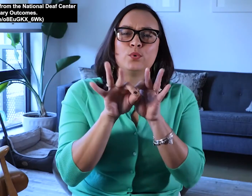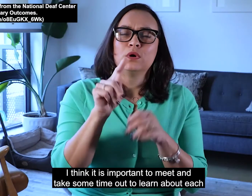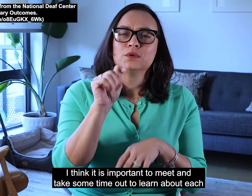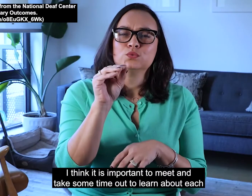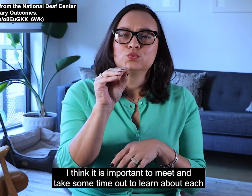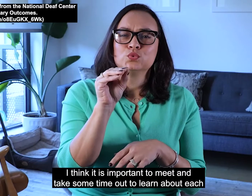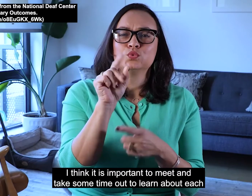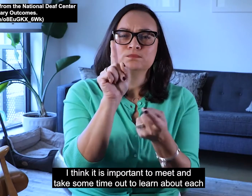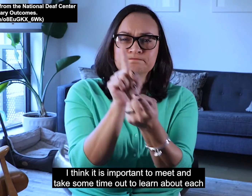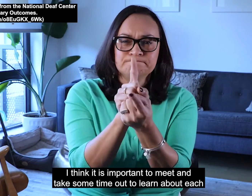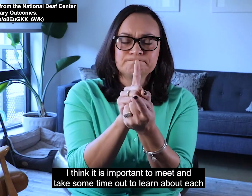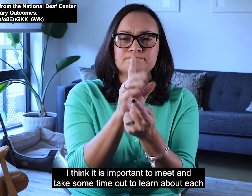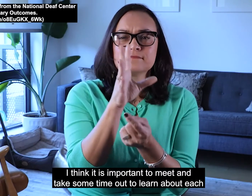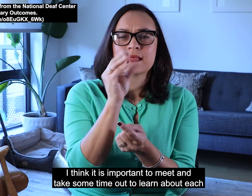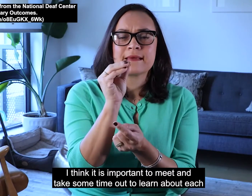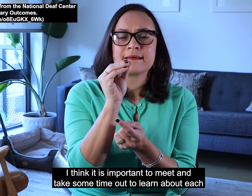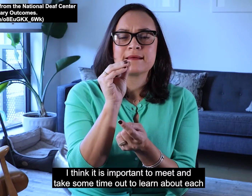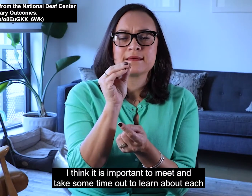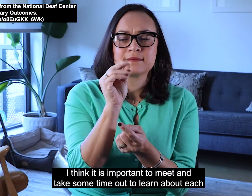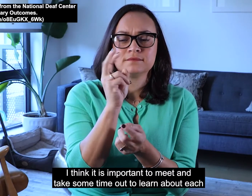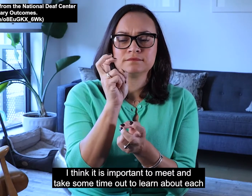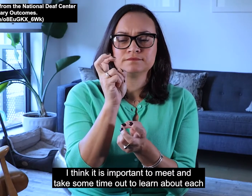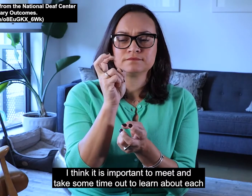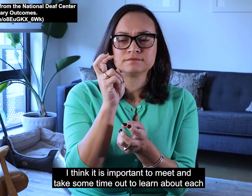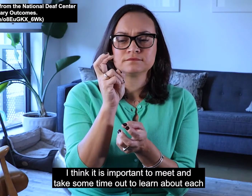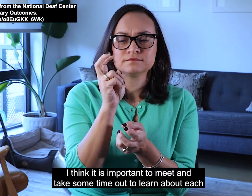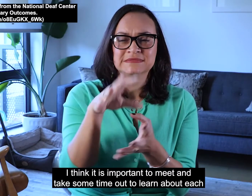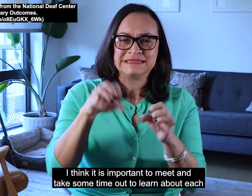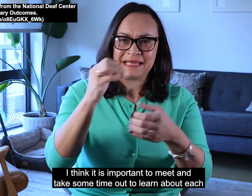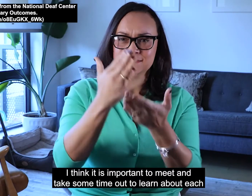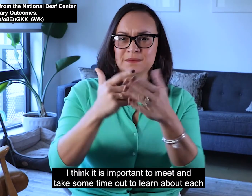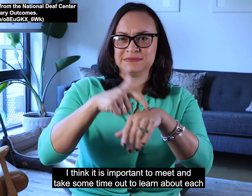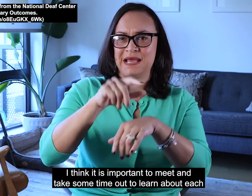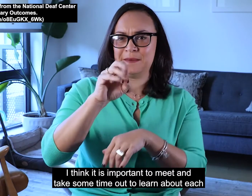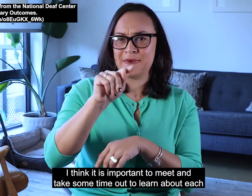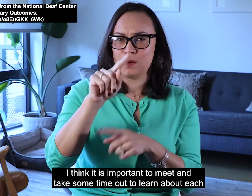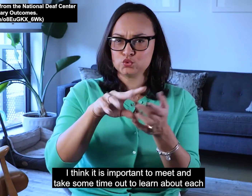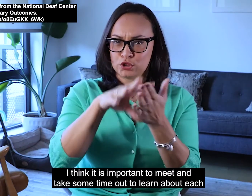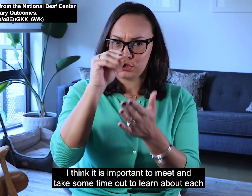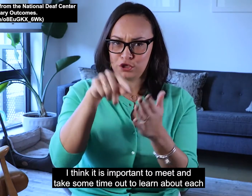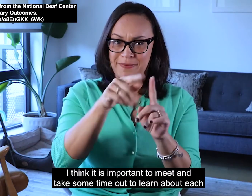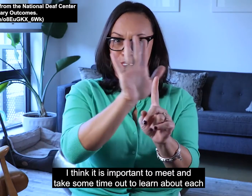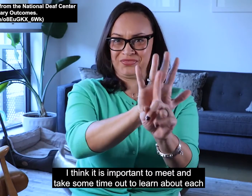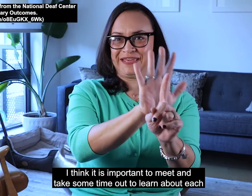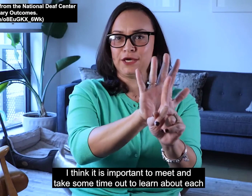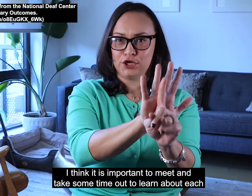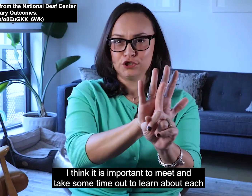I think it is important to meet and take some time out to learn about each